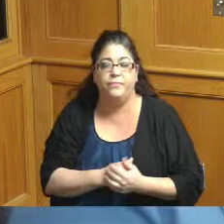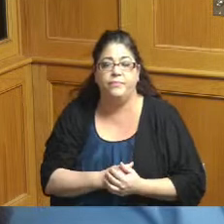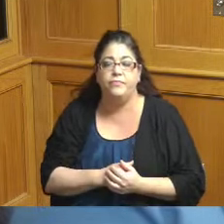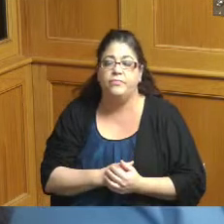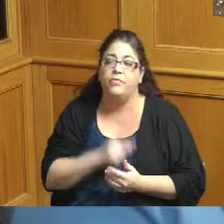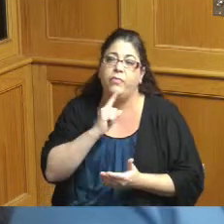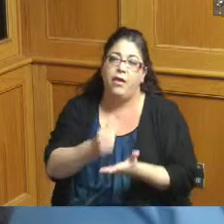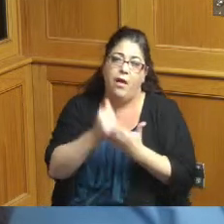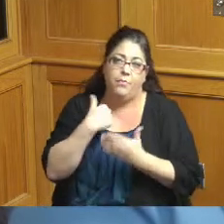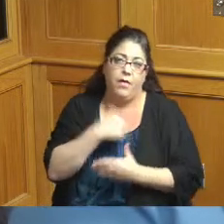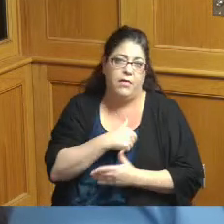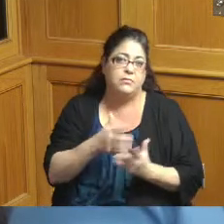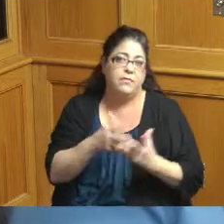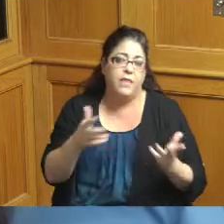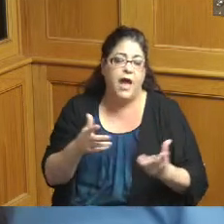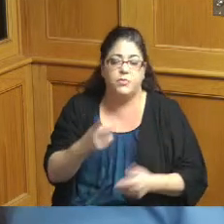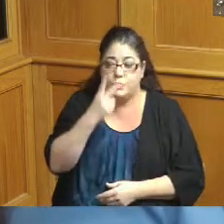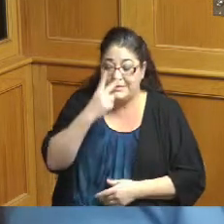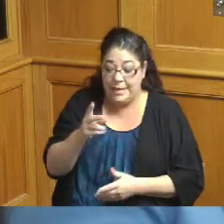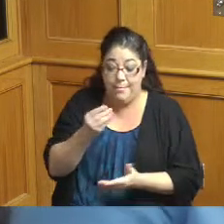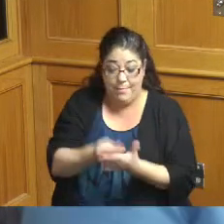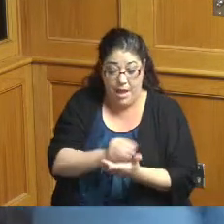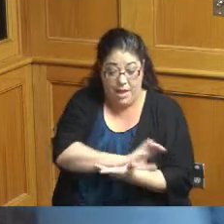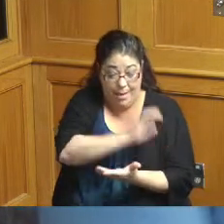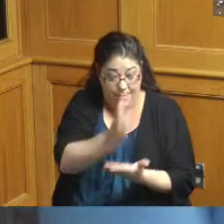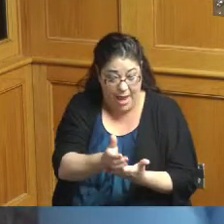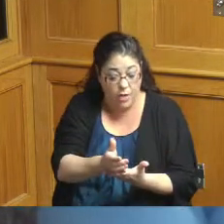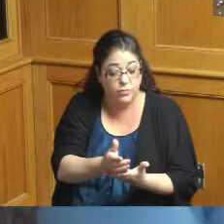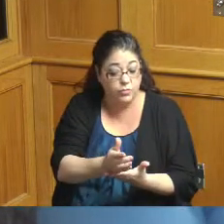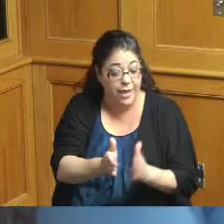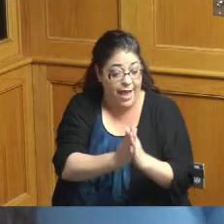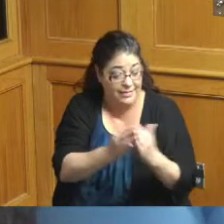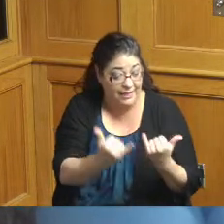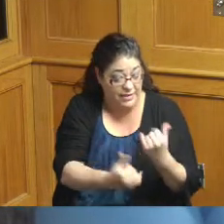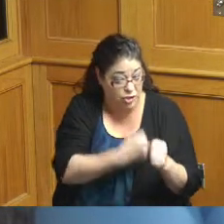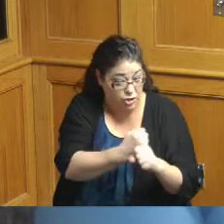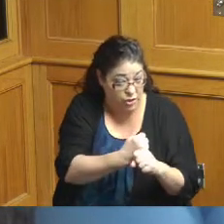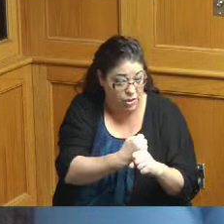helpful to see what you're asking for and what you asked for last year what's the projected budget